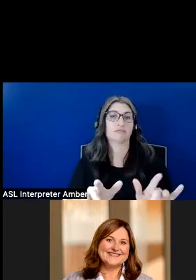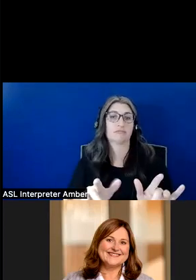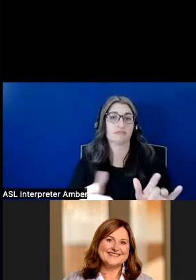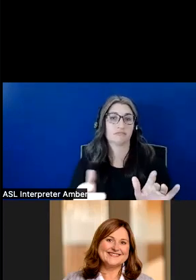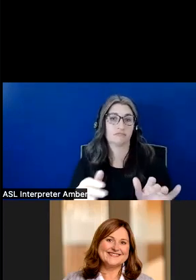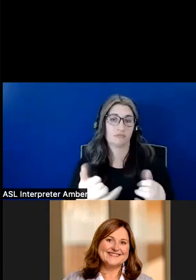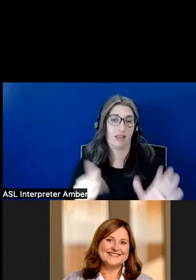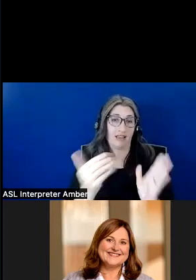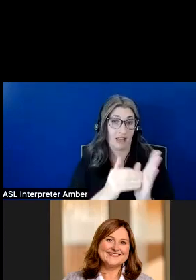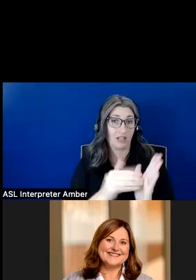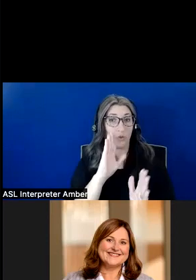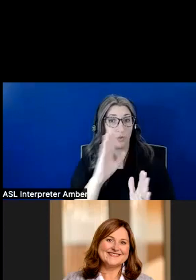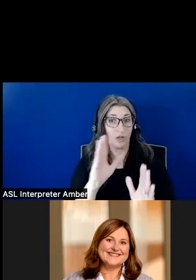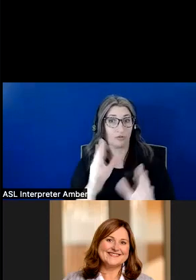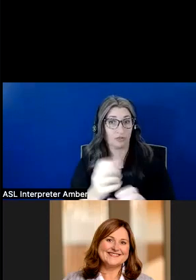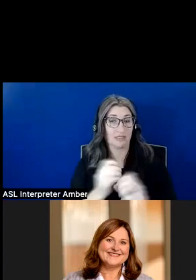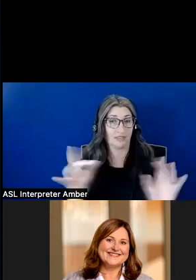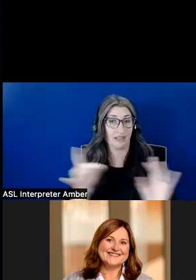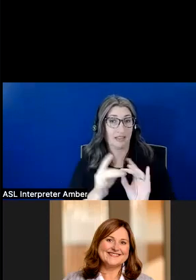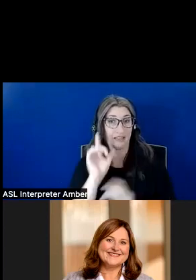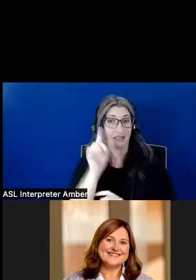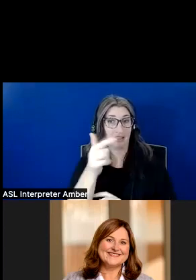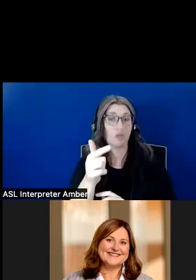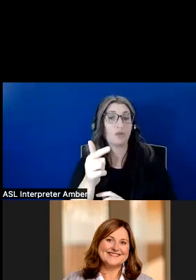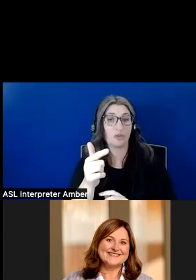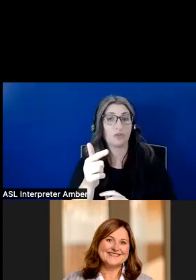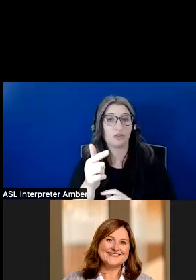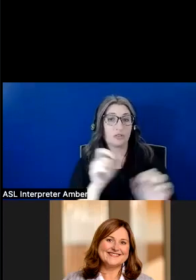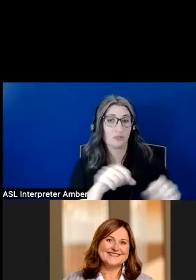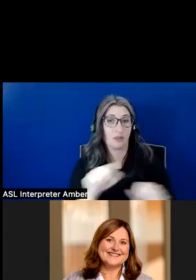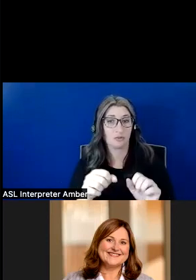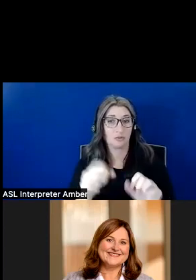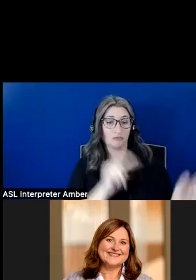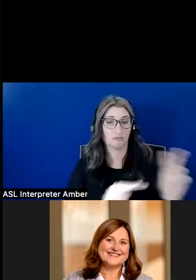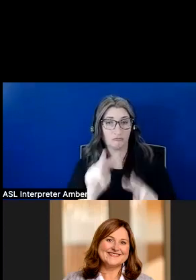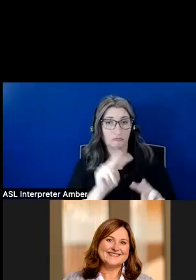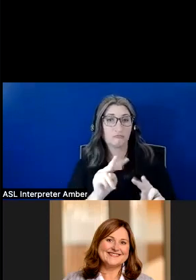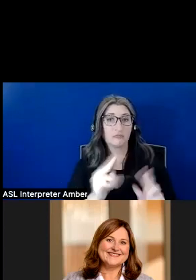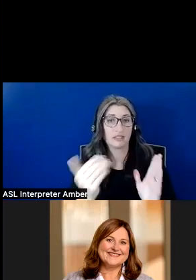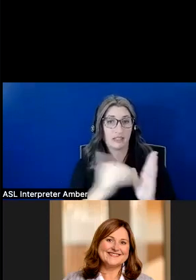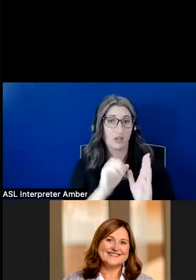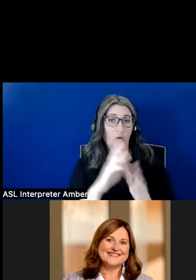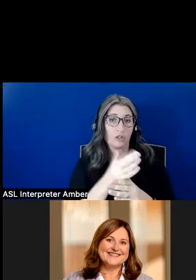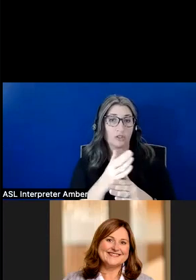Those who have signed up, you will get a link later to be able to review the webinar or share it with others.